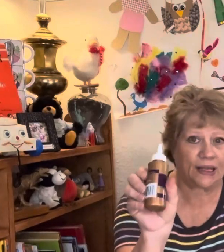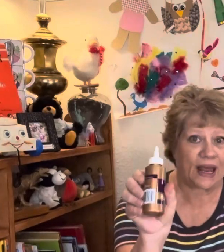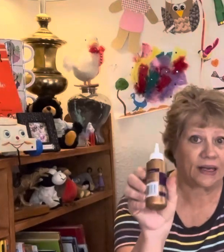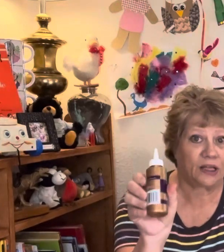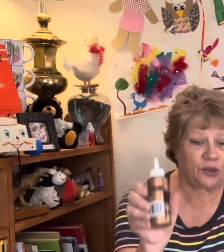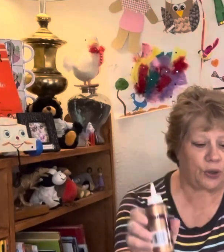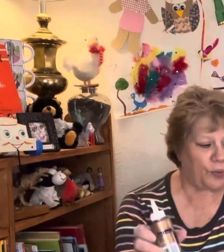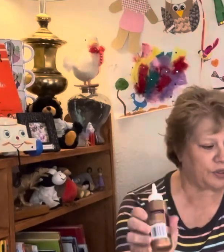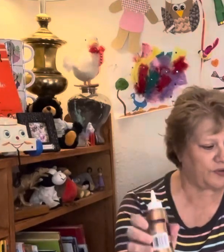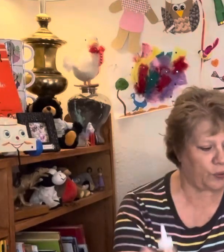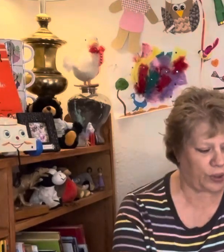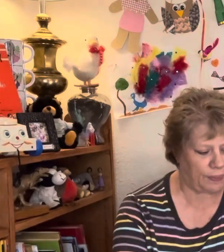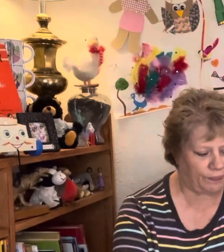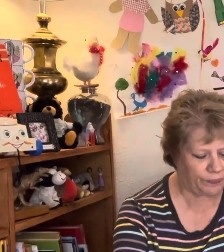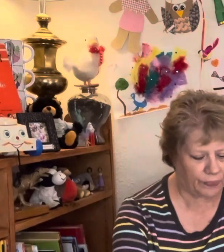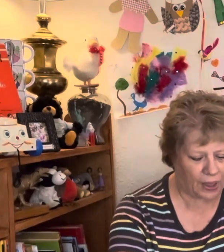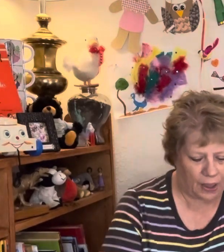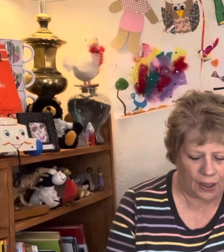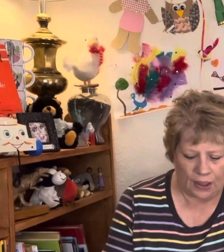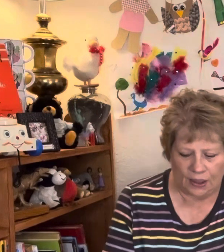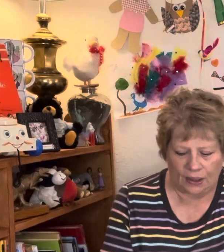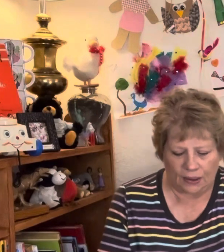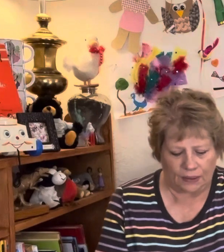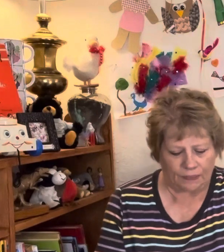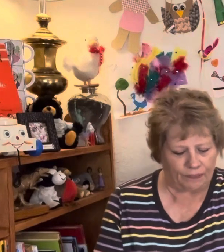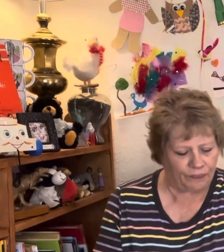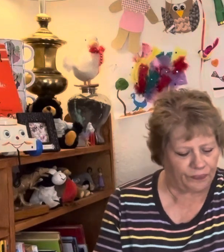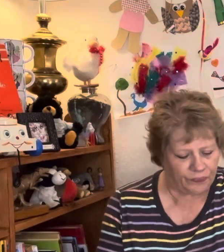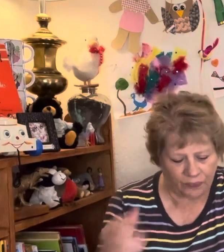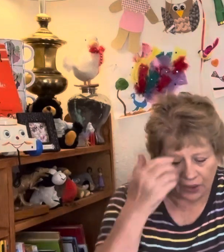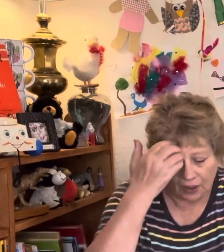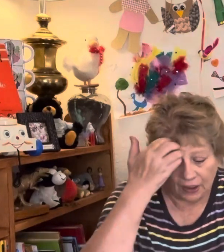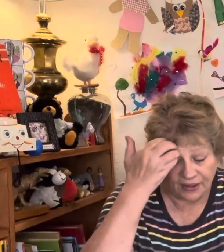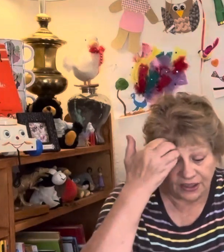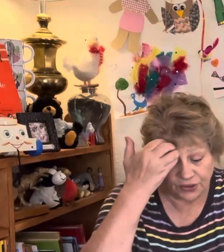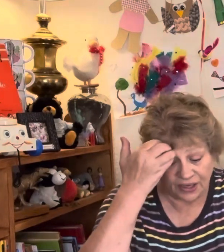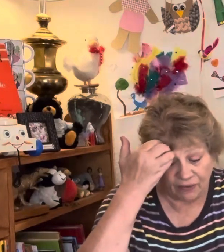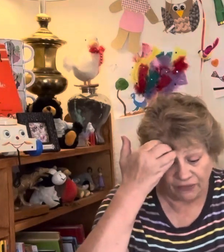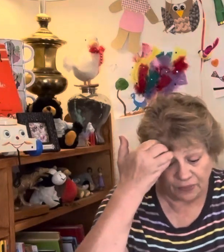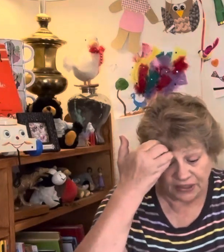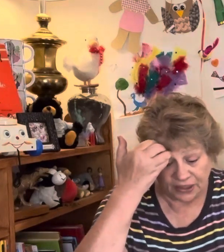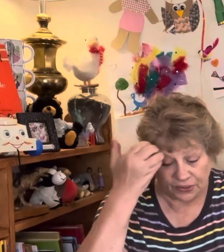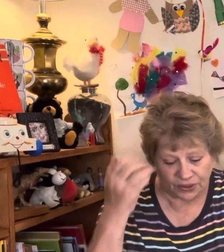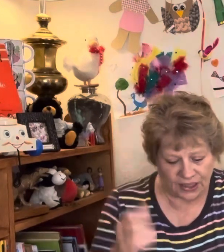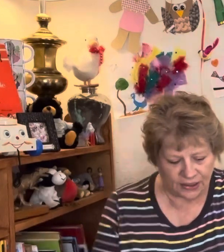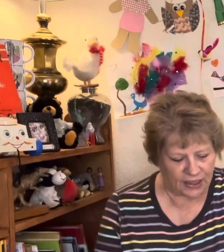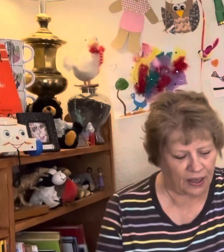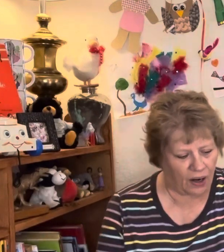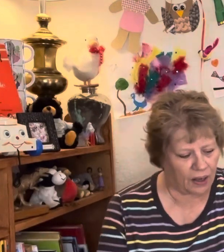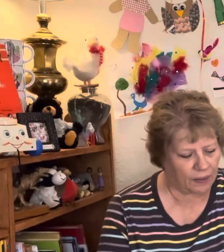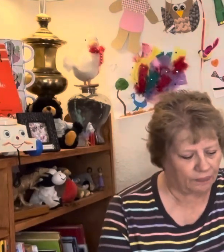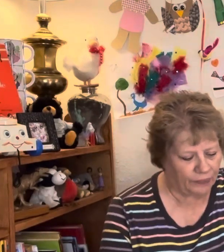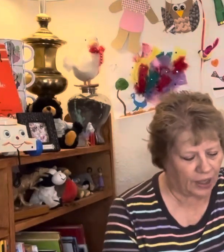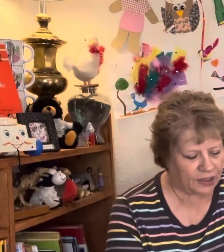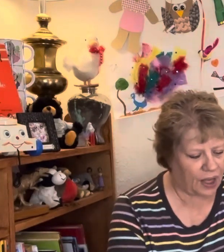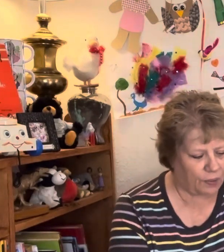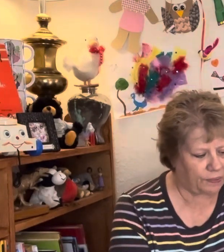tacky glue. It works for wood. BUSTER: Super cool. Is this styrofoam? BARB: These are styrofoam stickers, yes they are. BUSTER: Oh, that's neat.